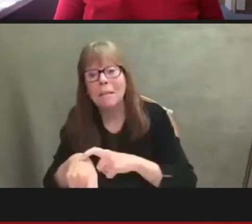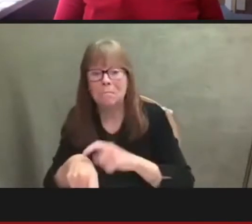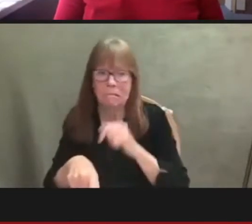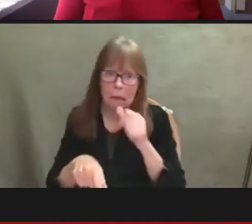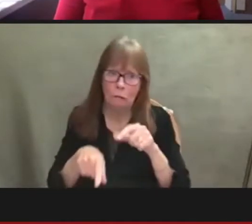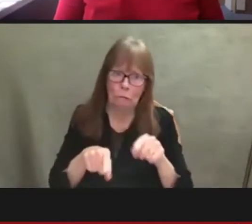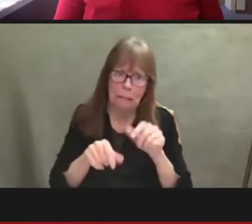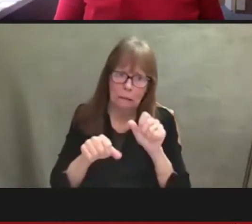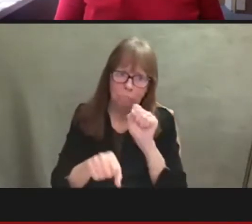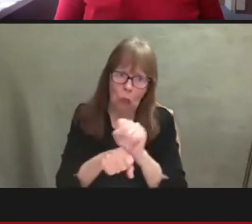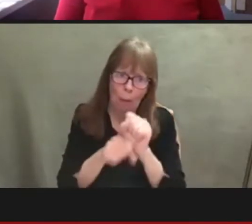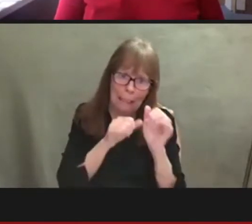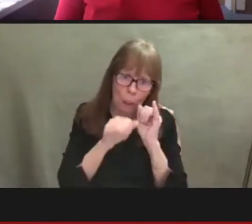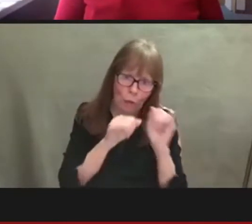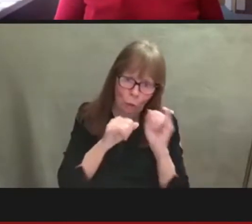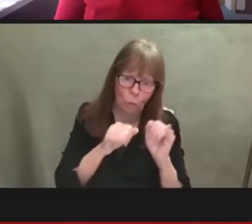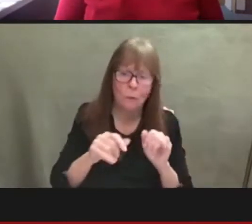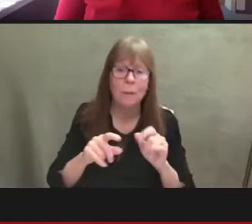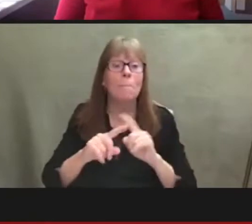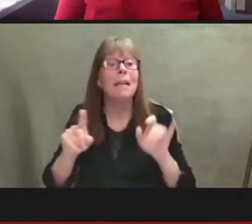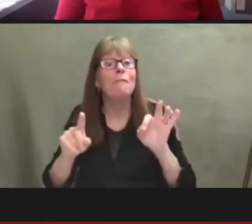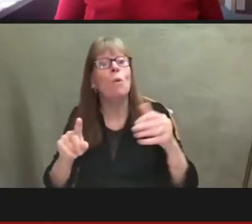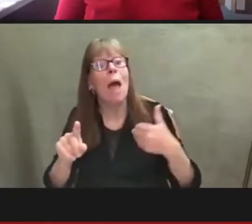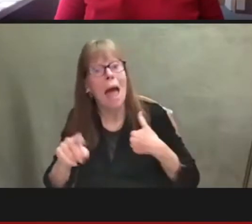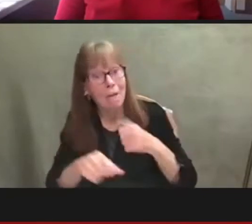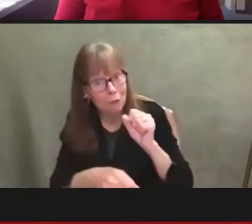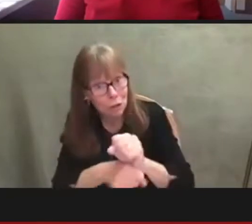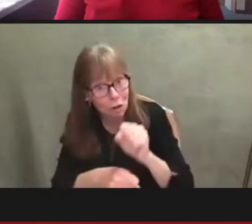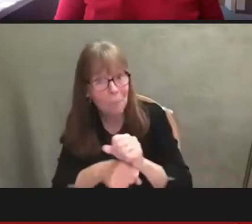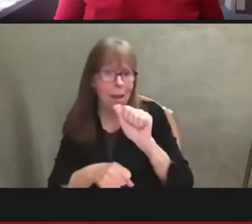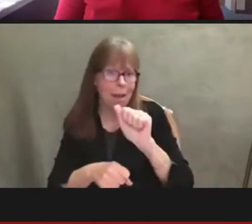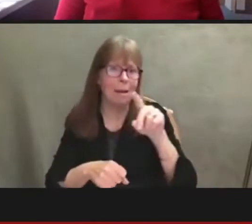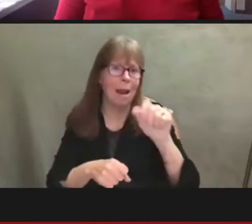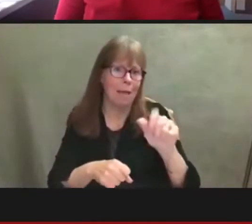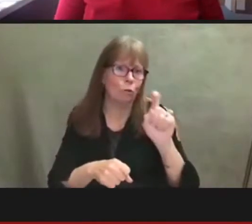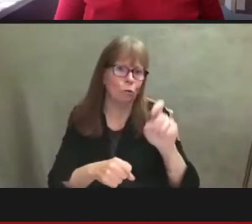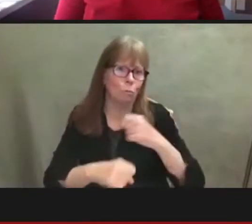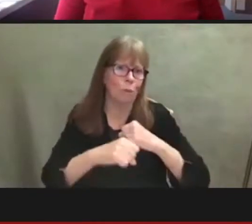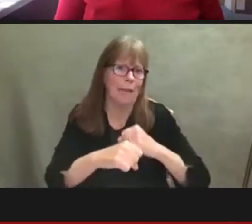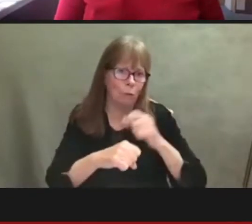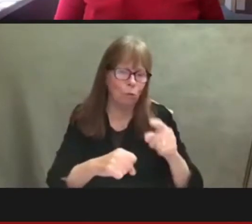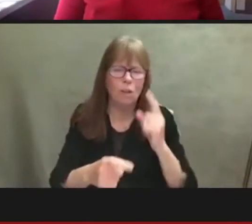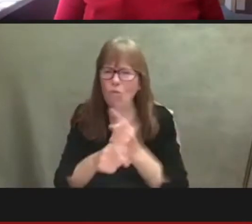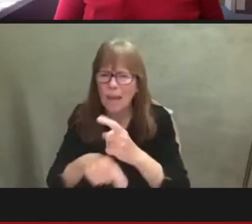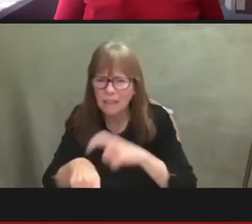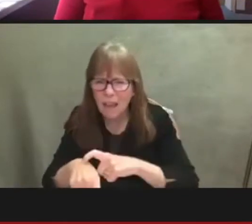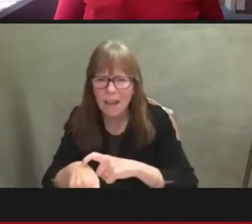get that job, but once you’ve got the job, ADA should and could protect you. And so, it's not mandatory.